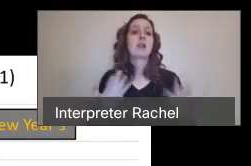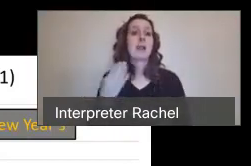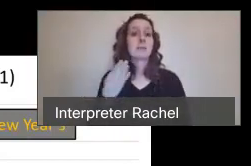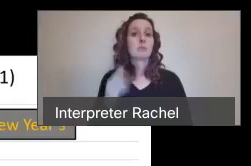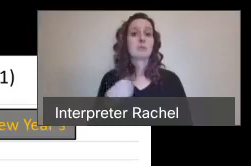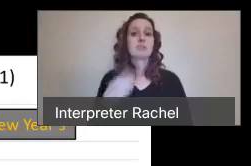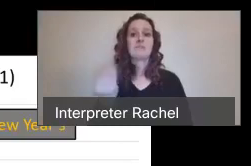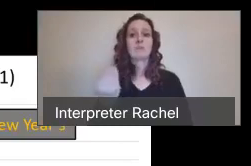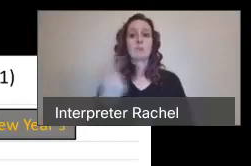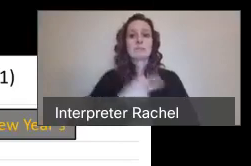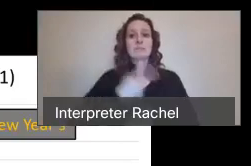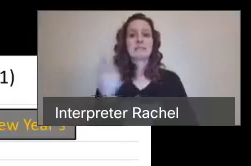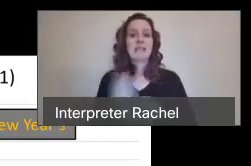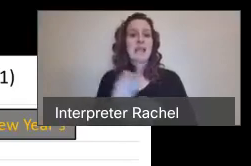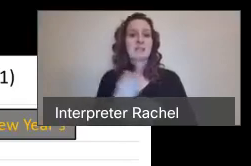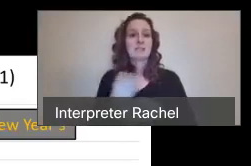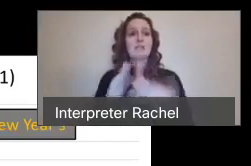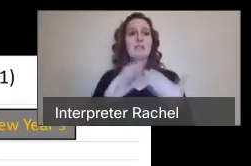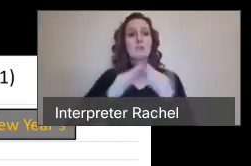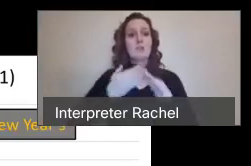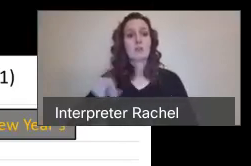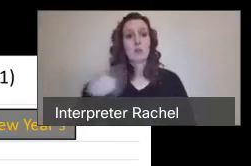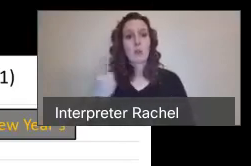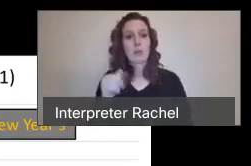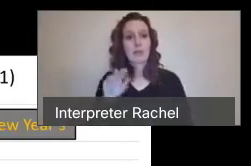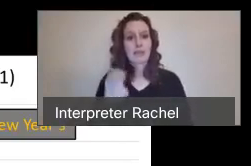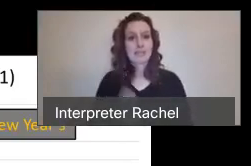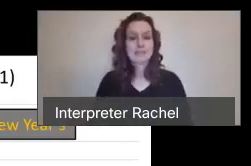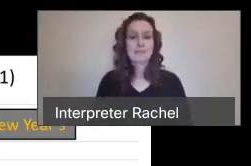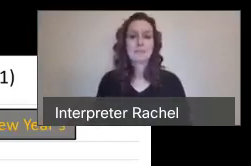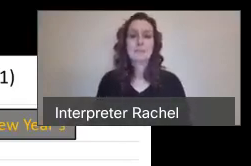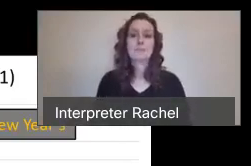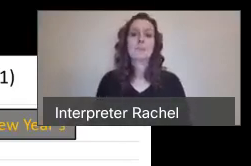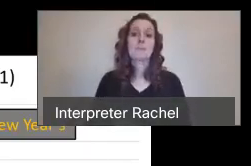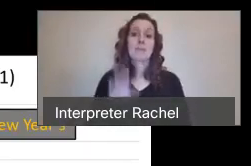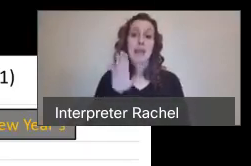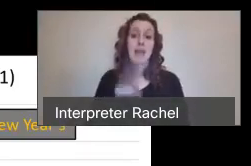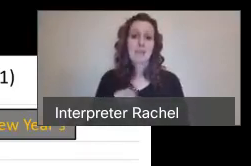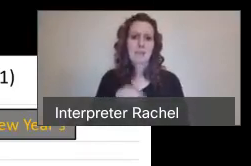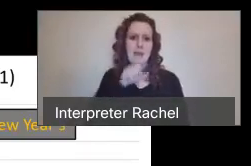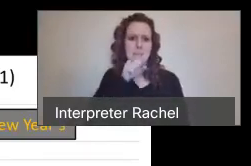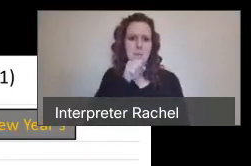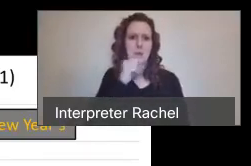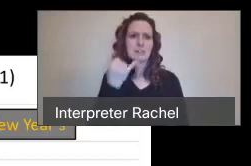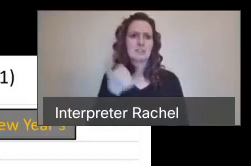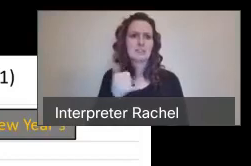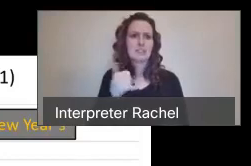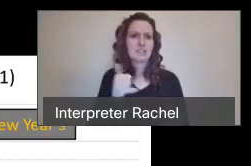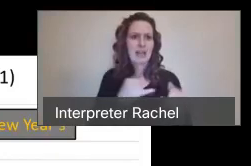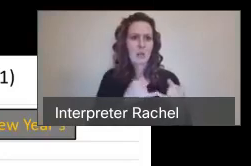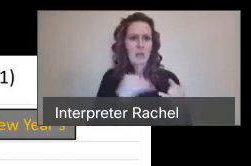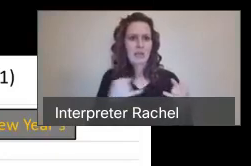of community only cases and down at the bottom, the orange and the yellow lines are the 7 and 14